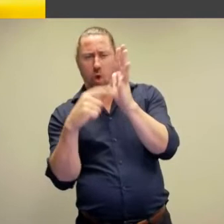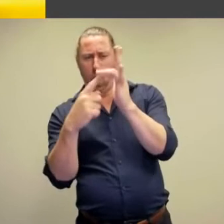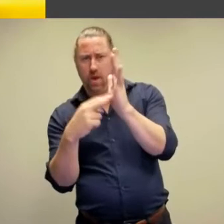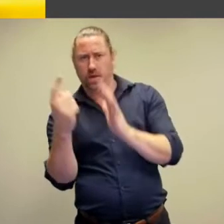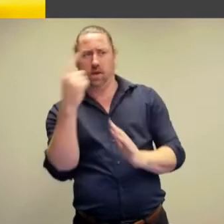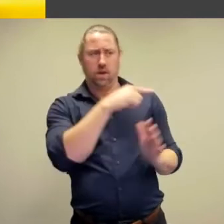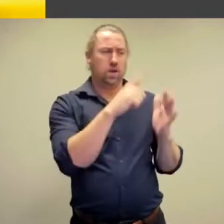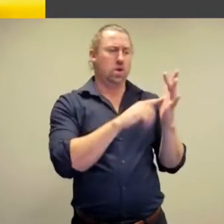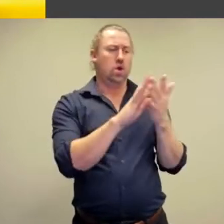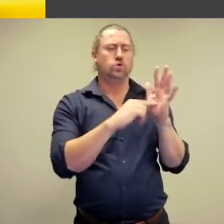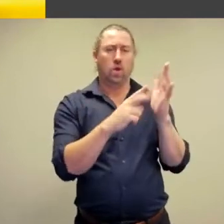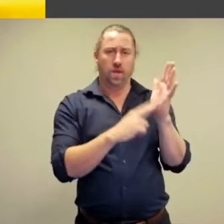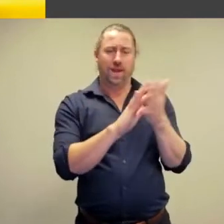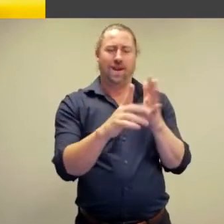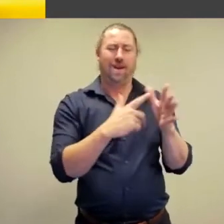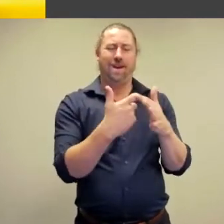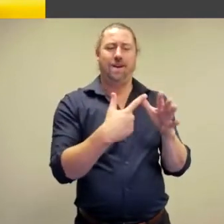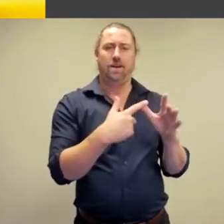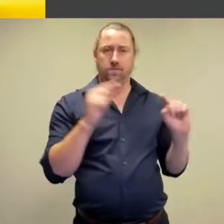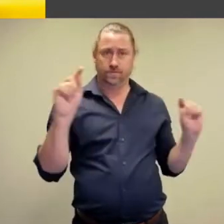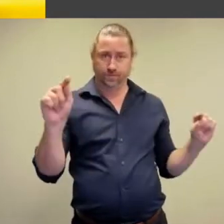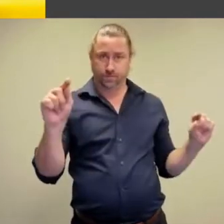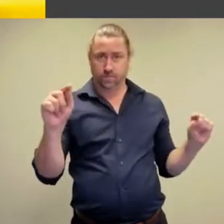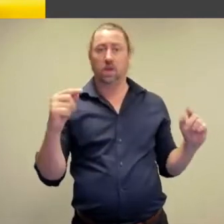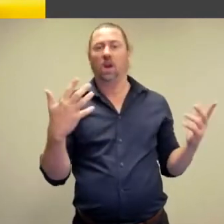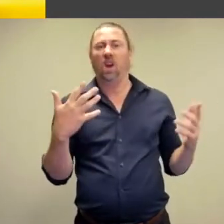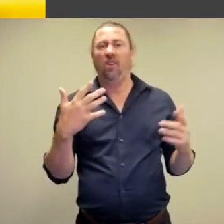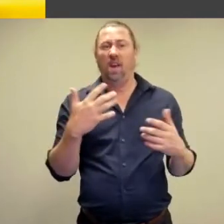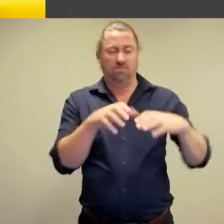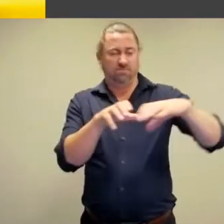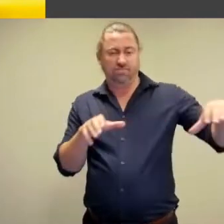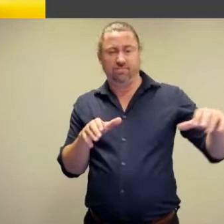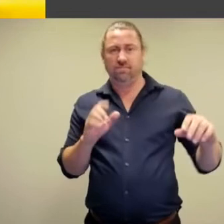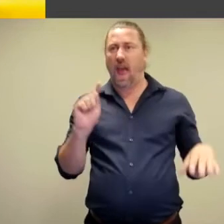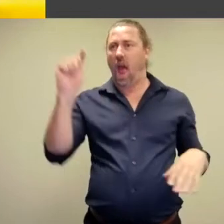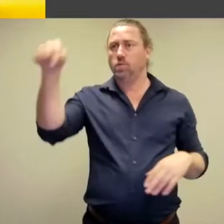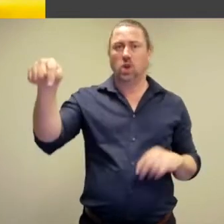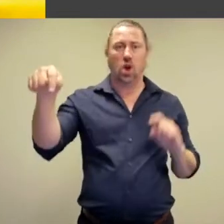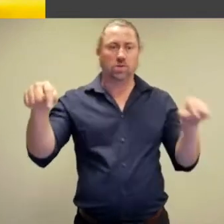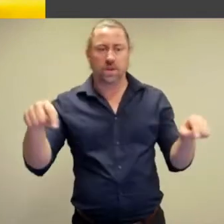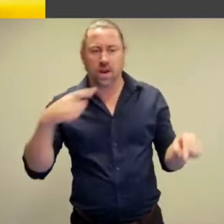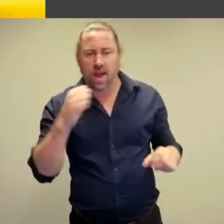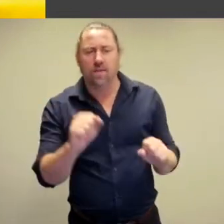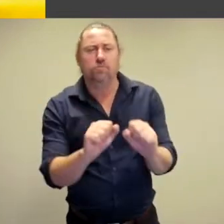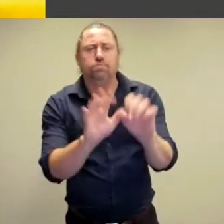Jonathan Harker. They're situated outside,